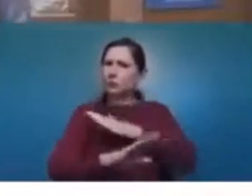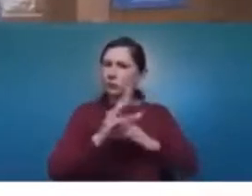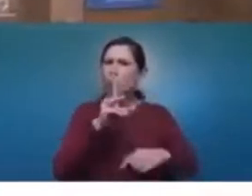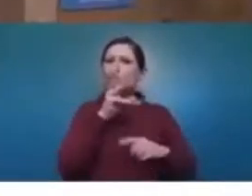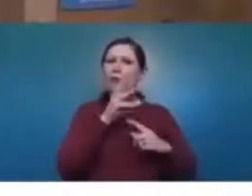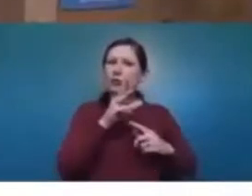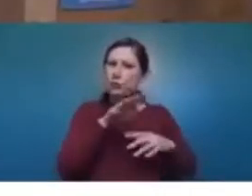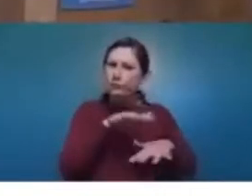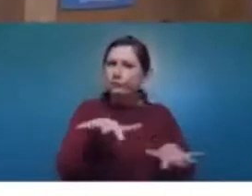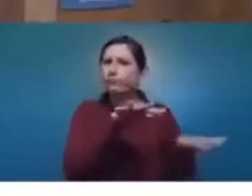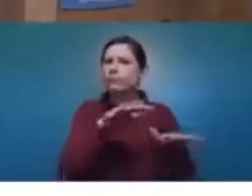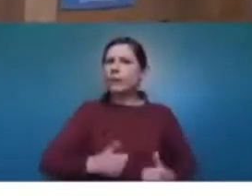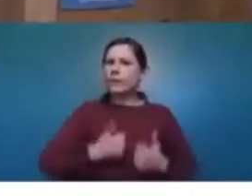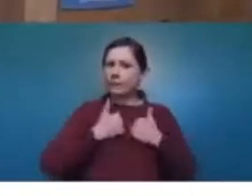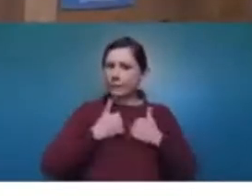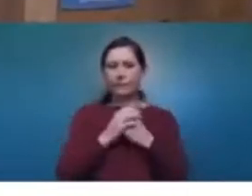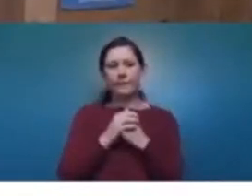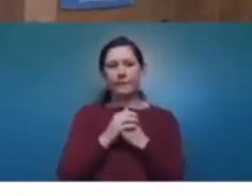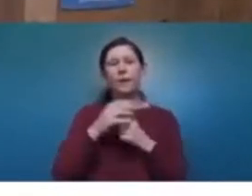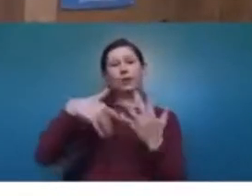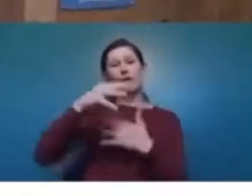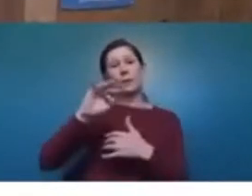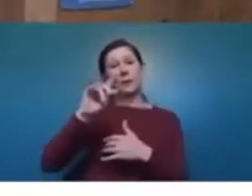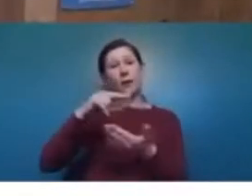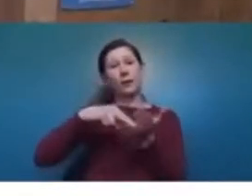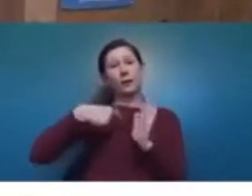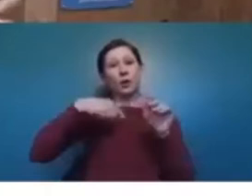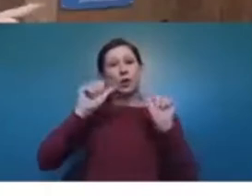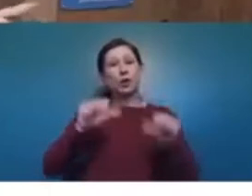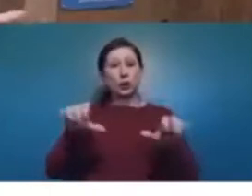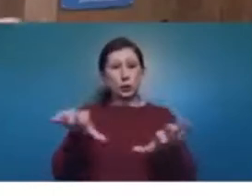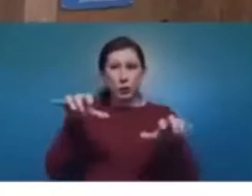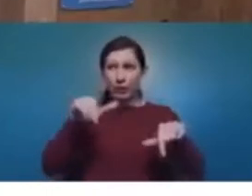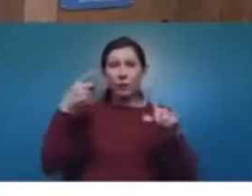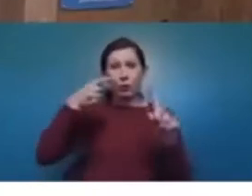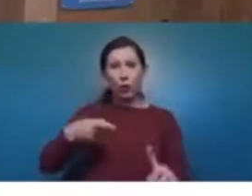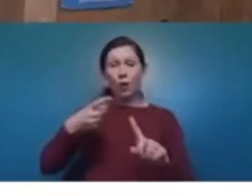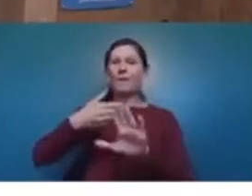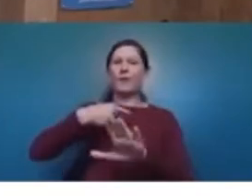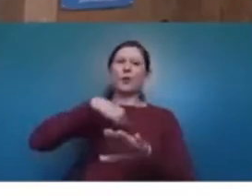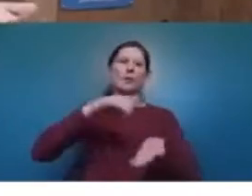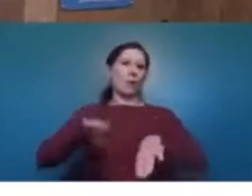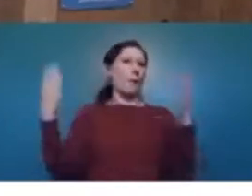Social media provided us the platform we needed to accomplish these goals before we were even opened. So what do